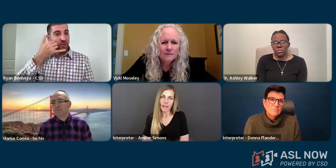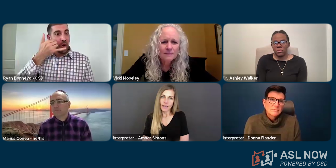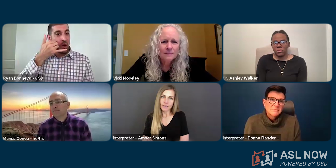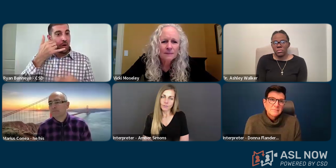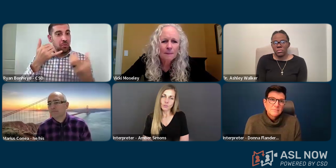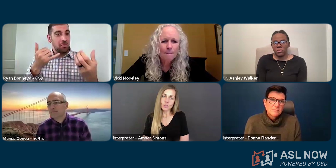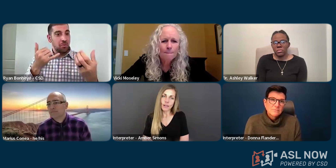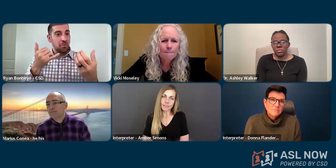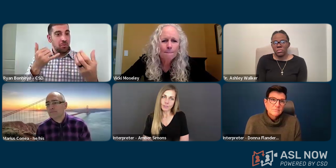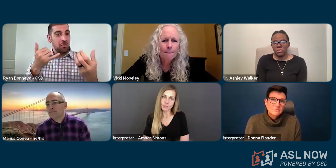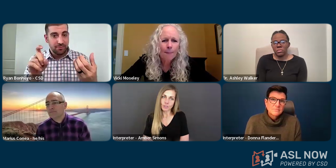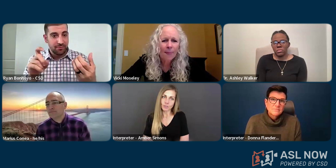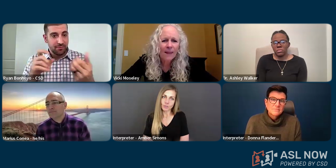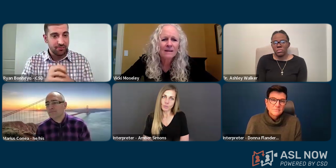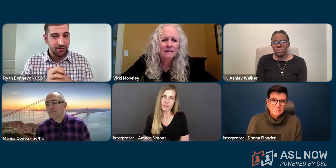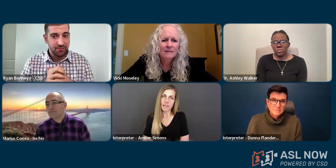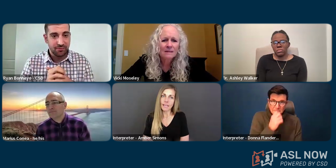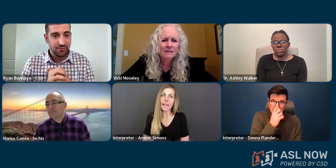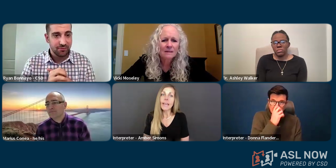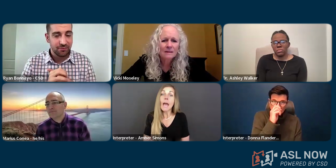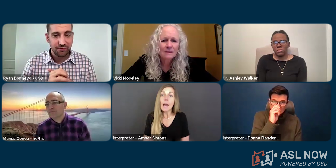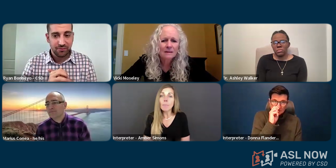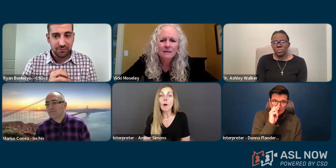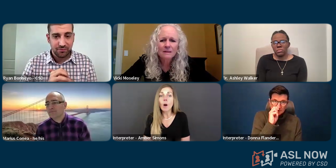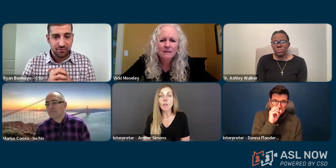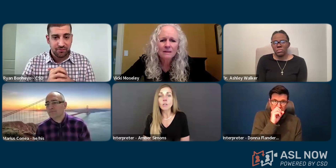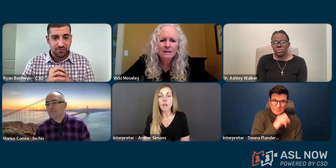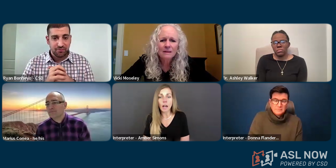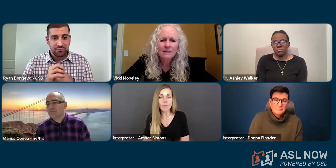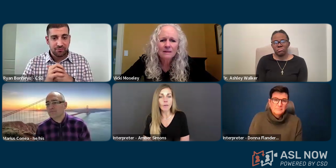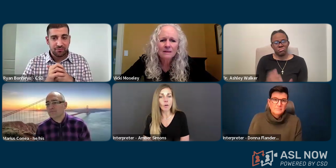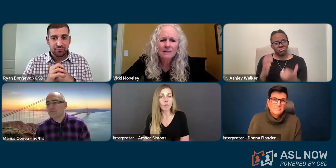has transitioned to being an app on your iPhone.